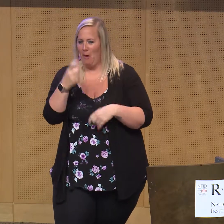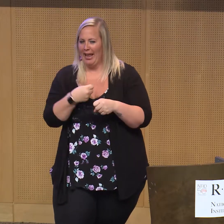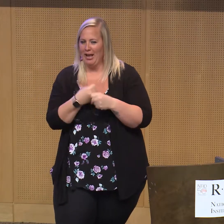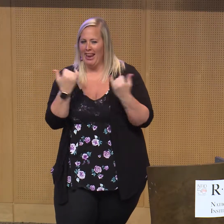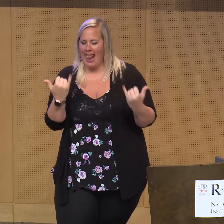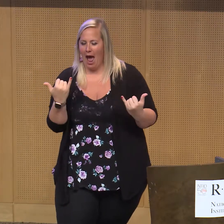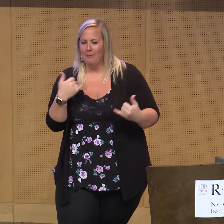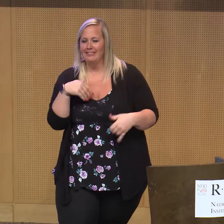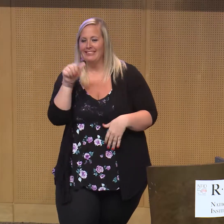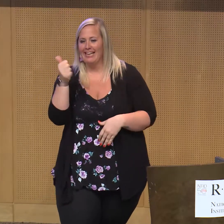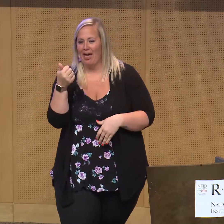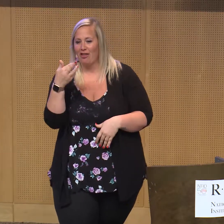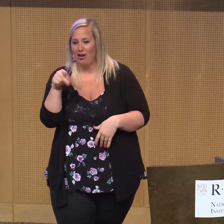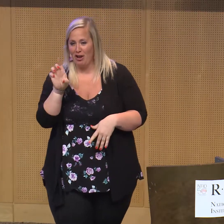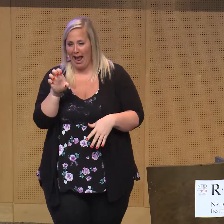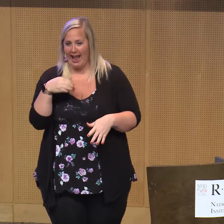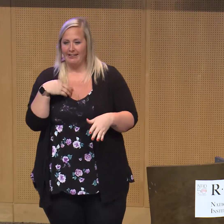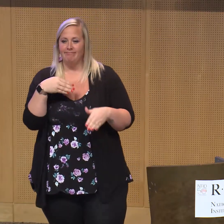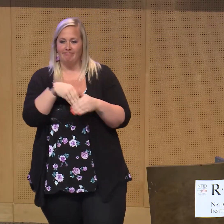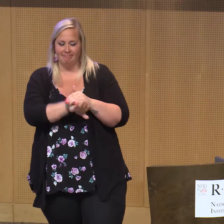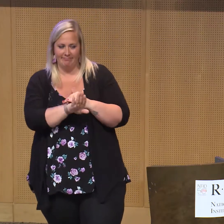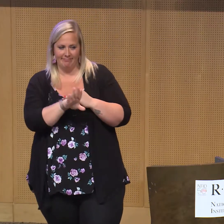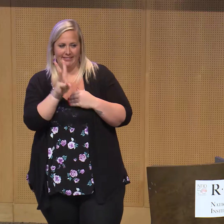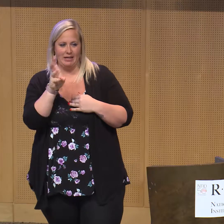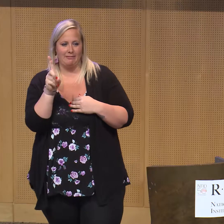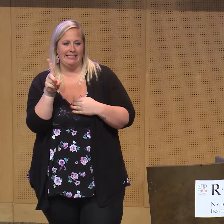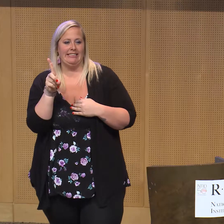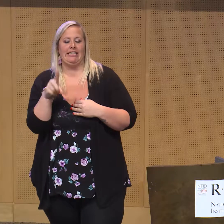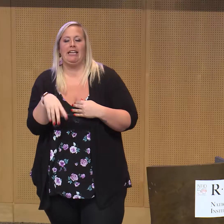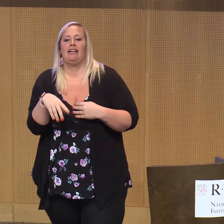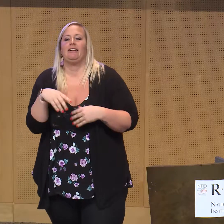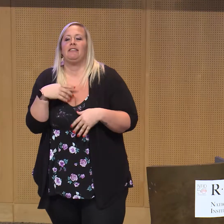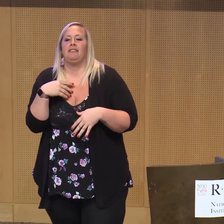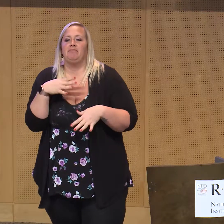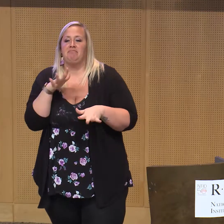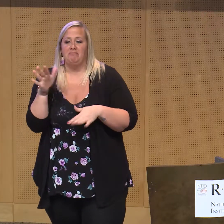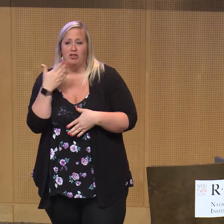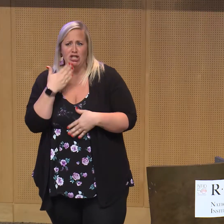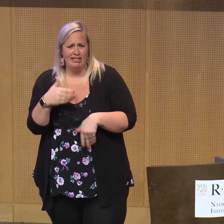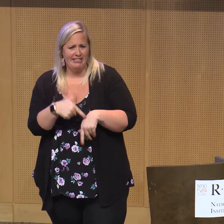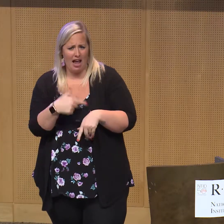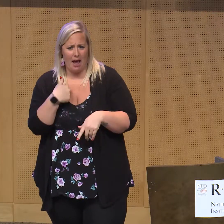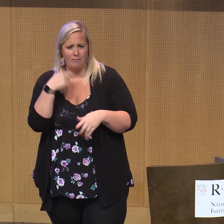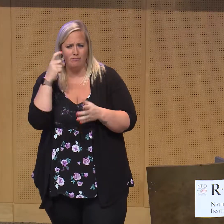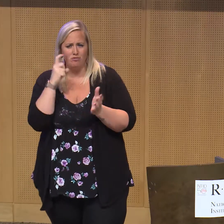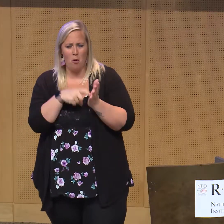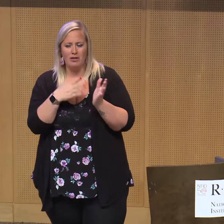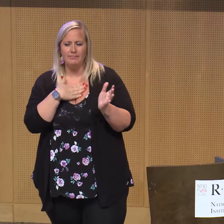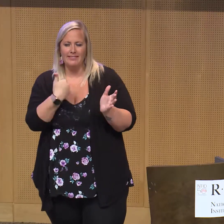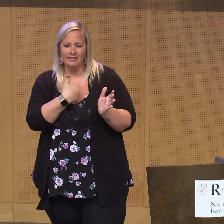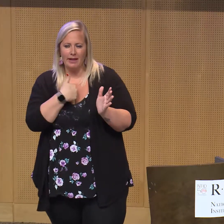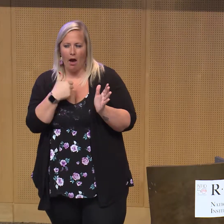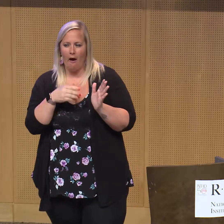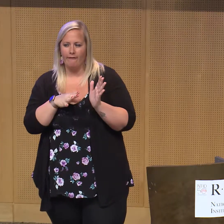They agreed to let me try it for one year, and so for 10th grade, I went to WSD.